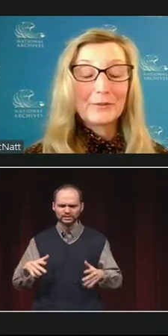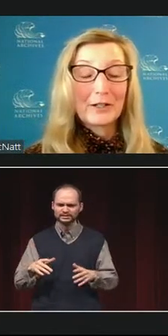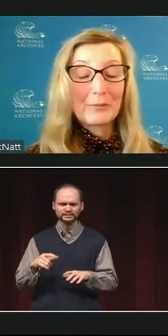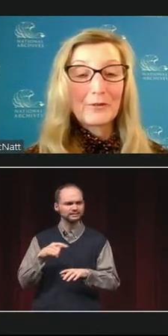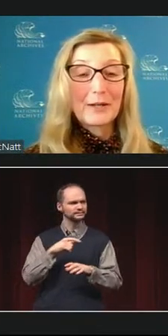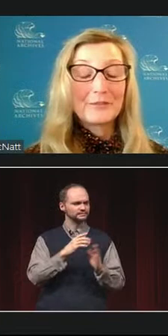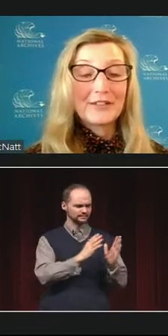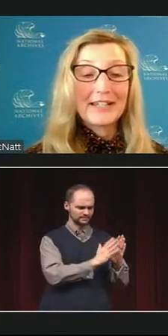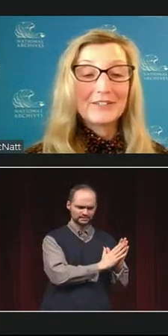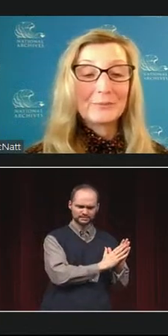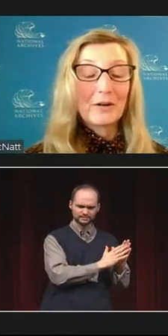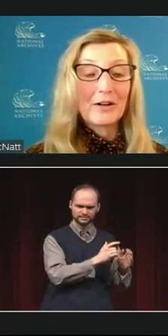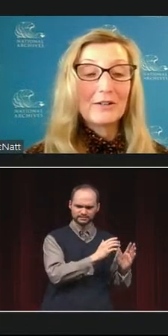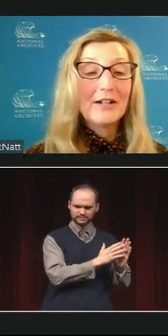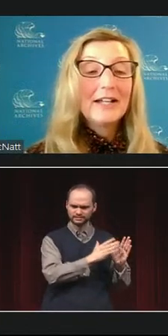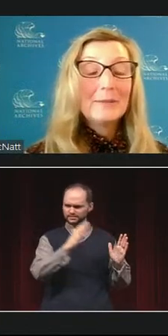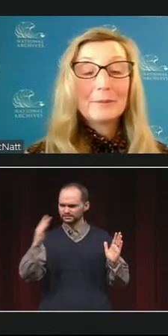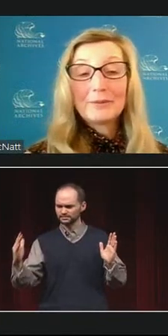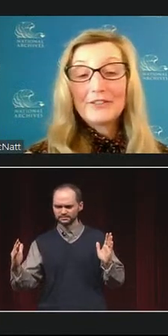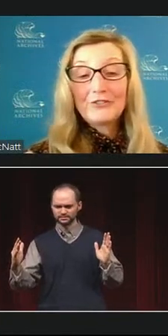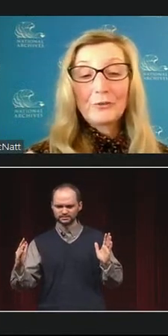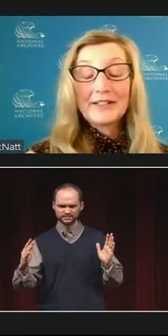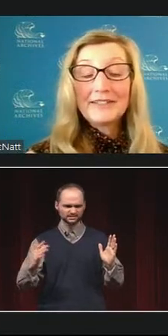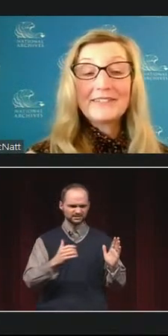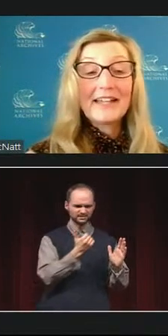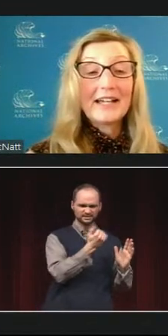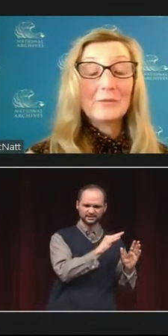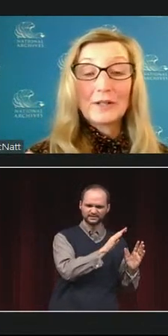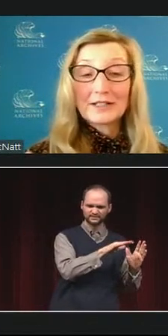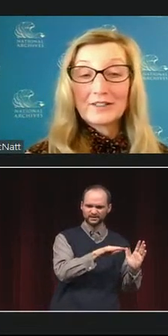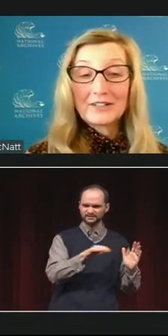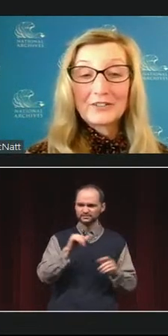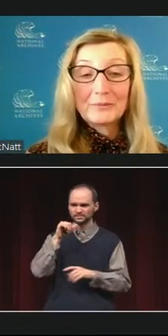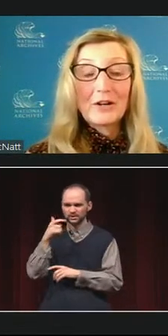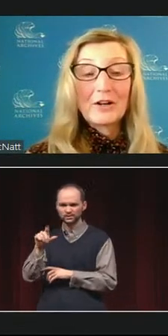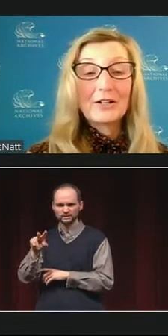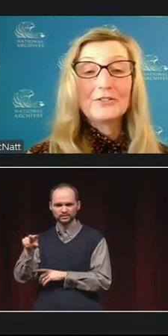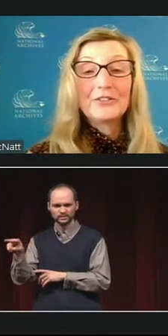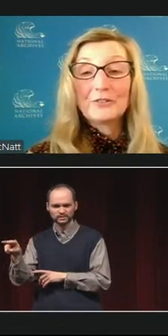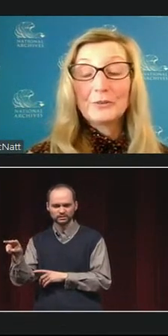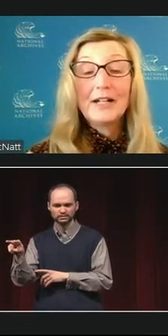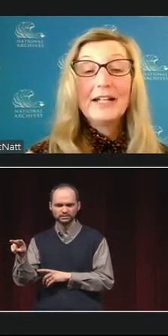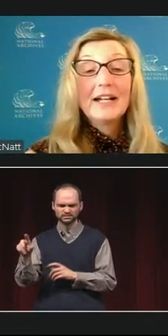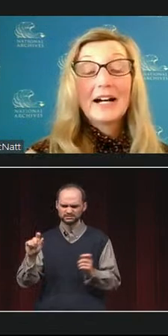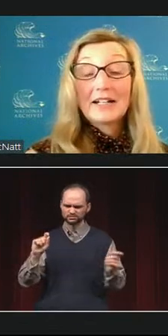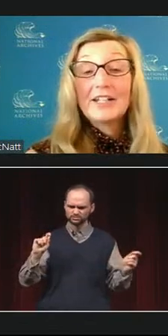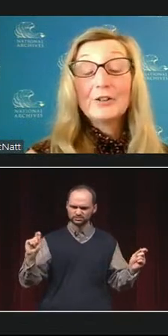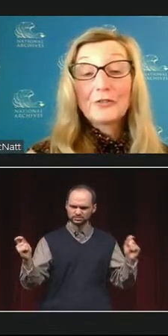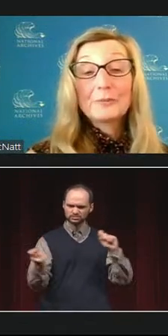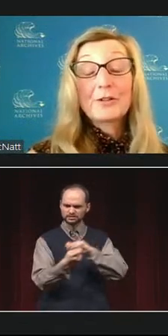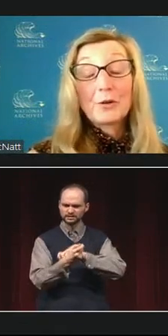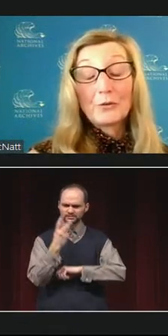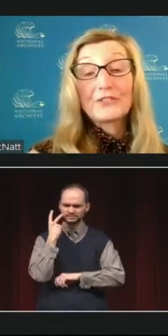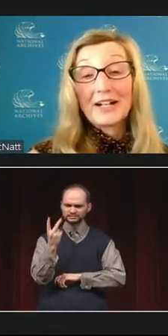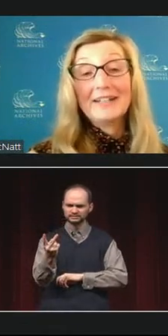our program today and tomorrow. But please join us at 1:00 tomorrow to hear from Nicole Stott.